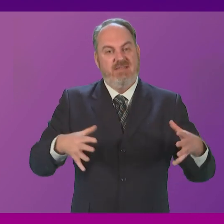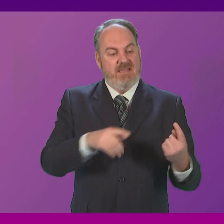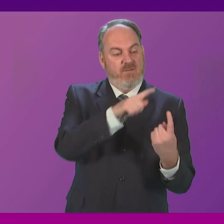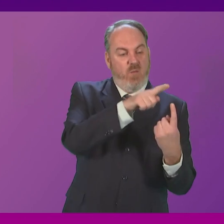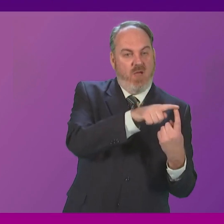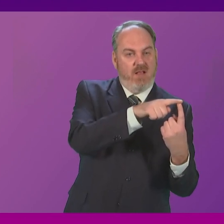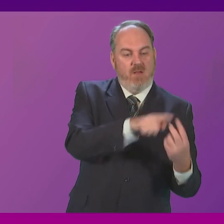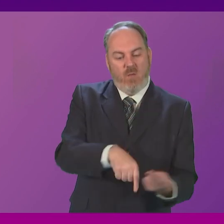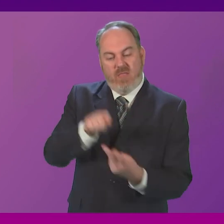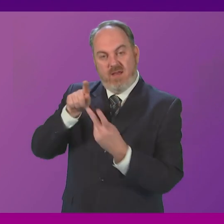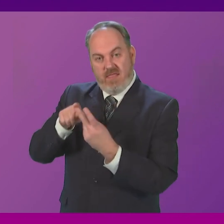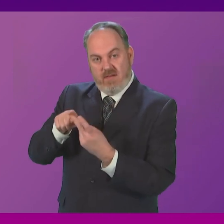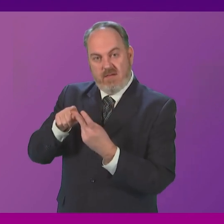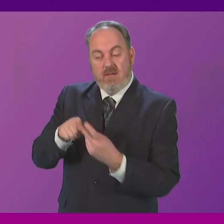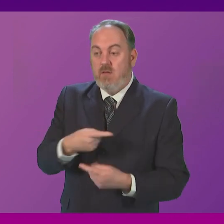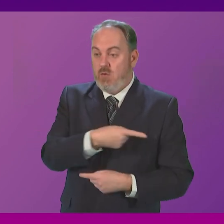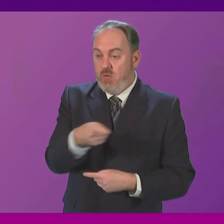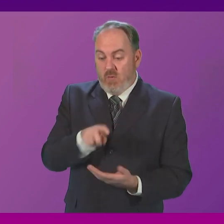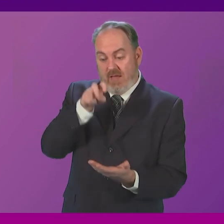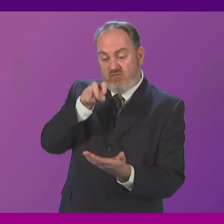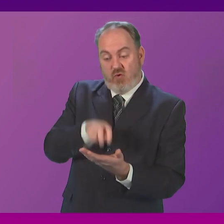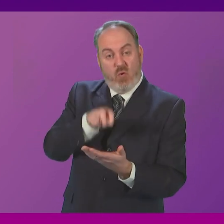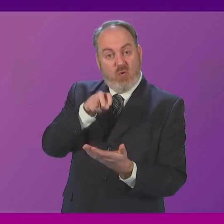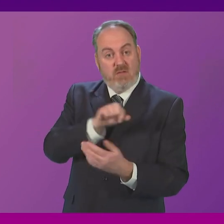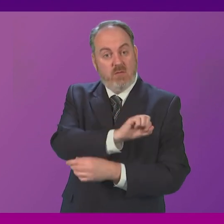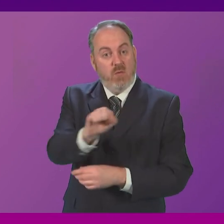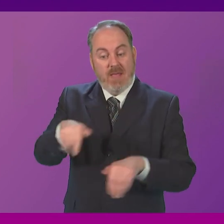Members might wish to record an abstention; no account of those votes will be taken in